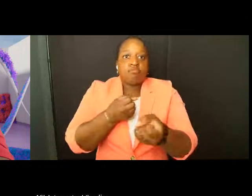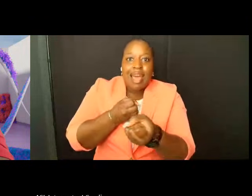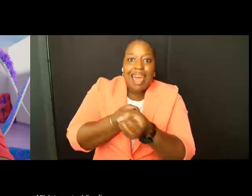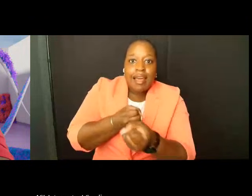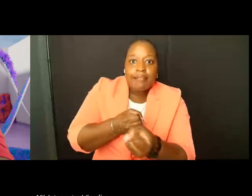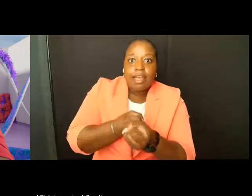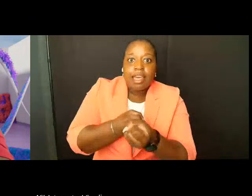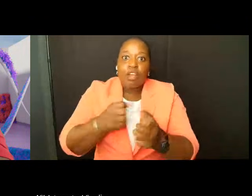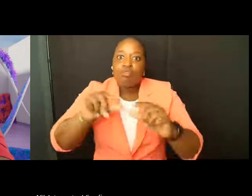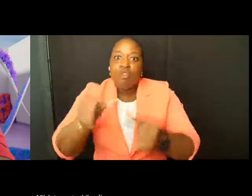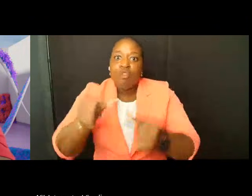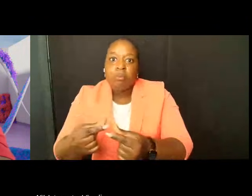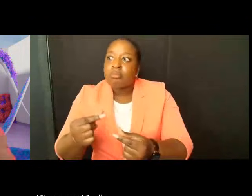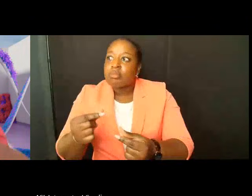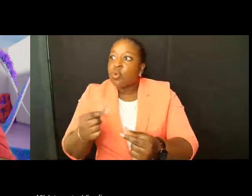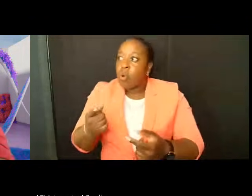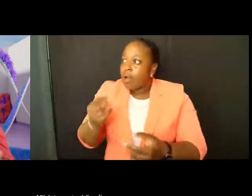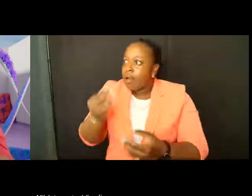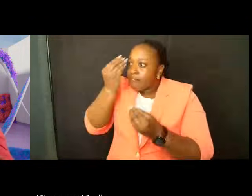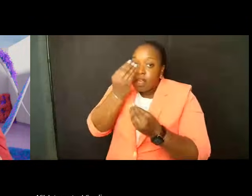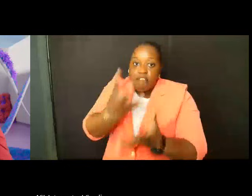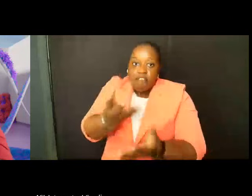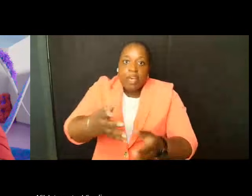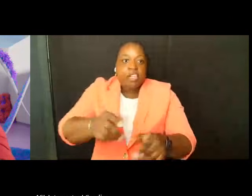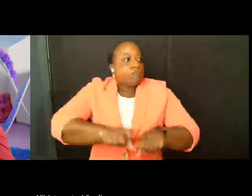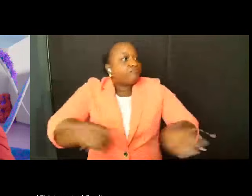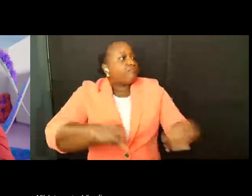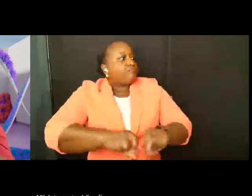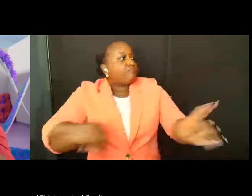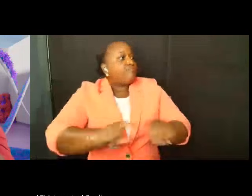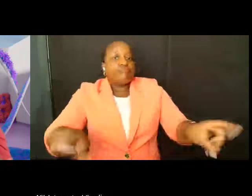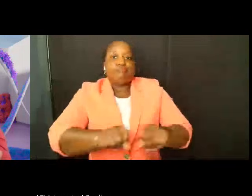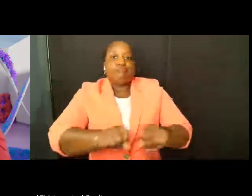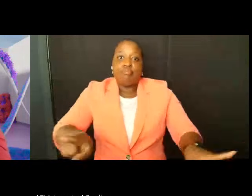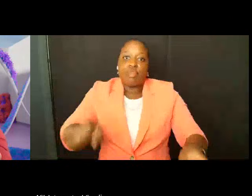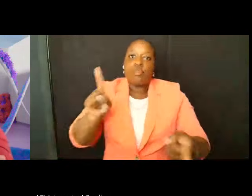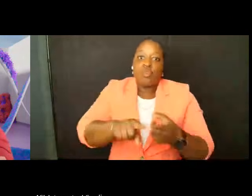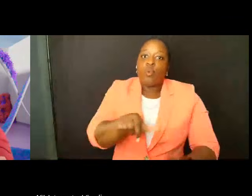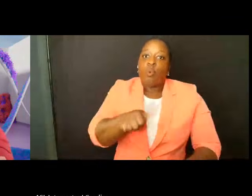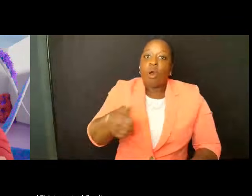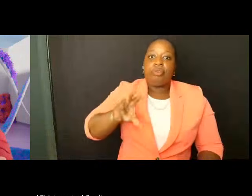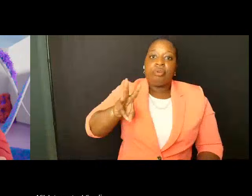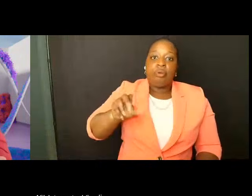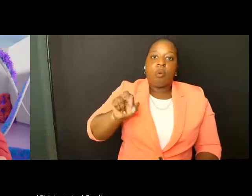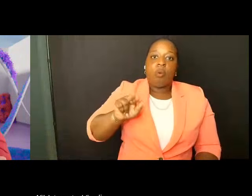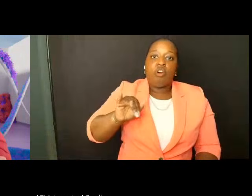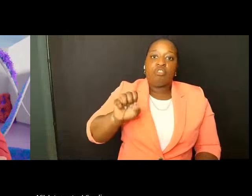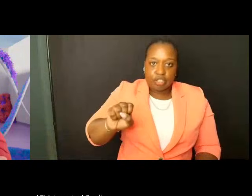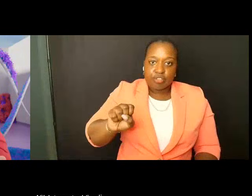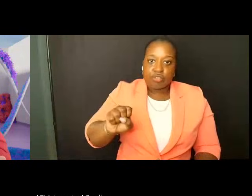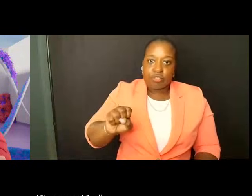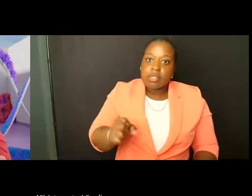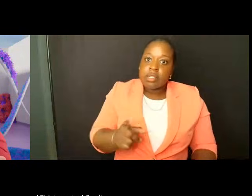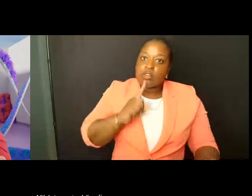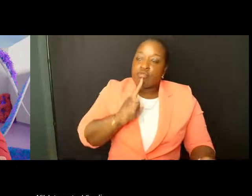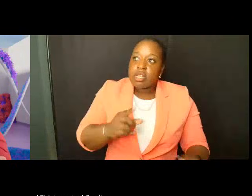for the therapies that are available. And so, you know, providers, caregivers, I mean,